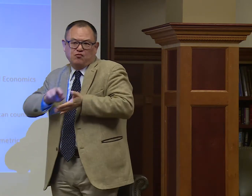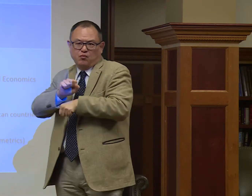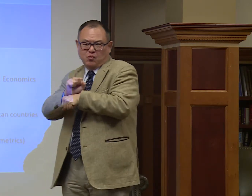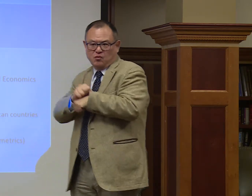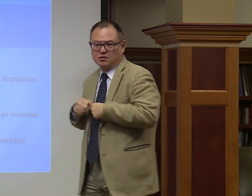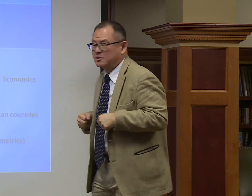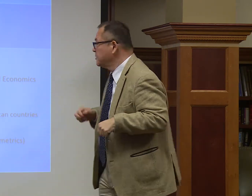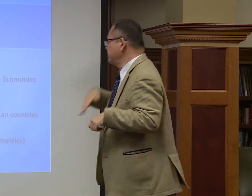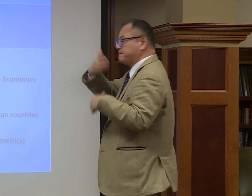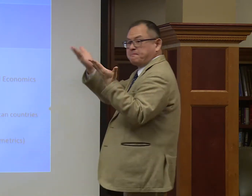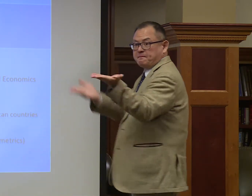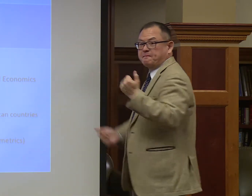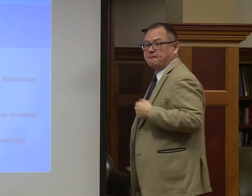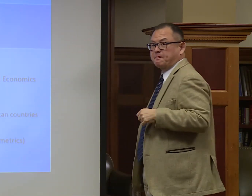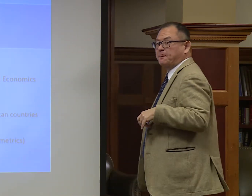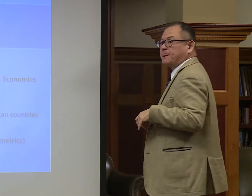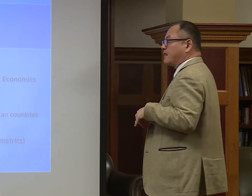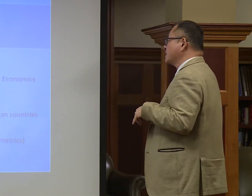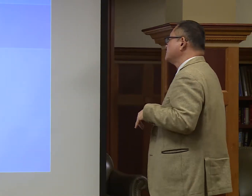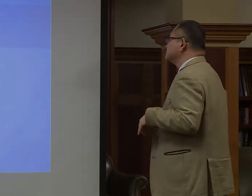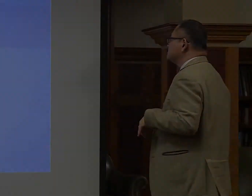to see that something needs to happen.